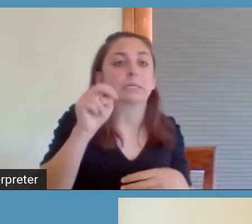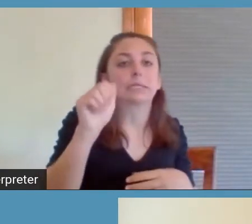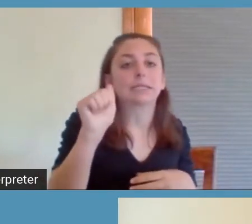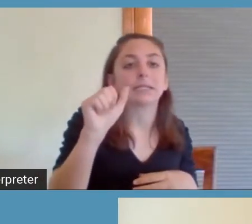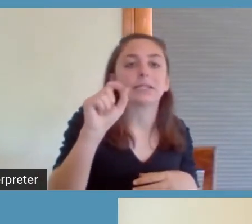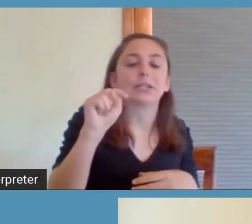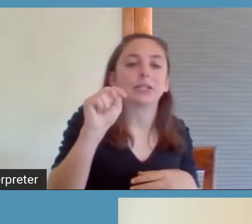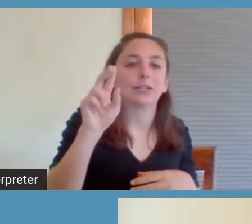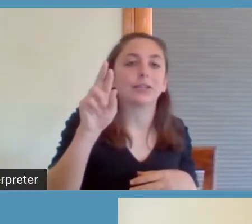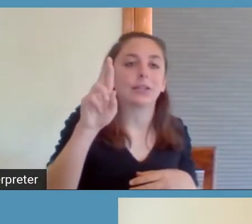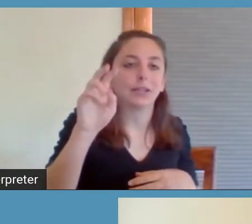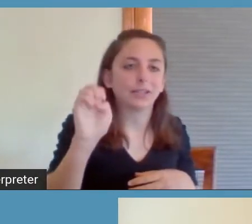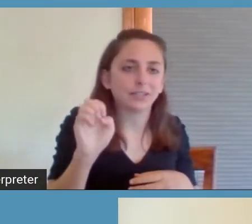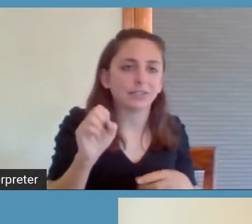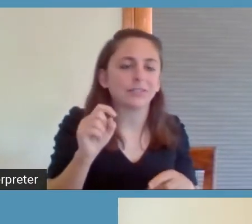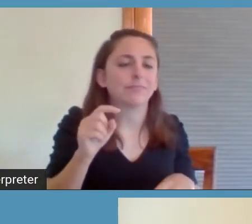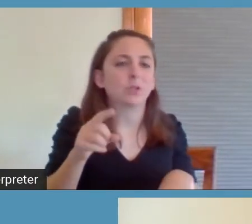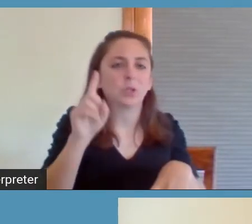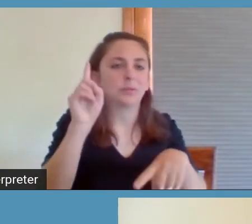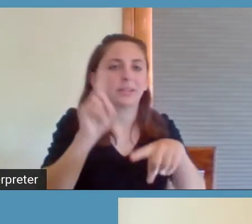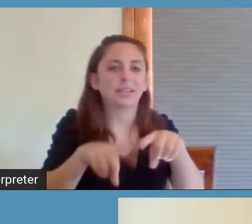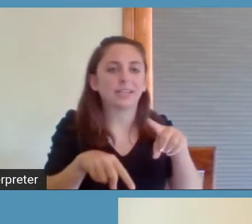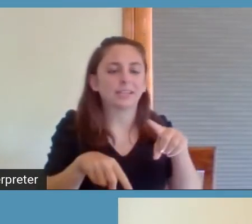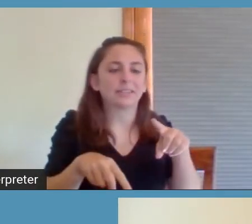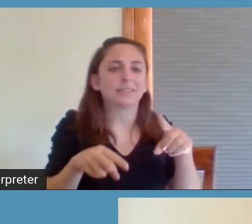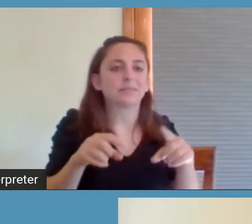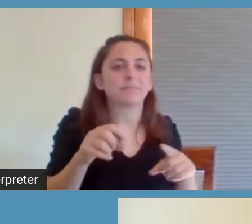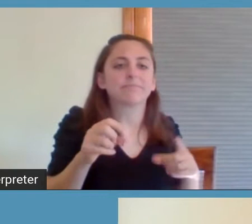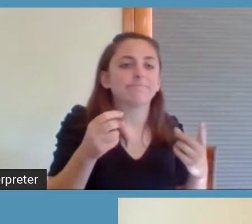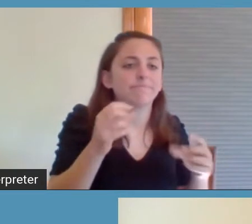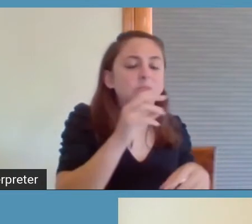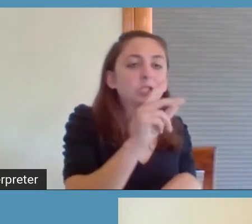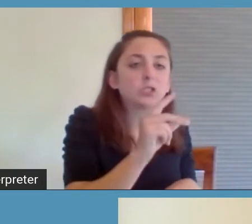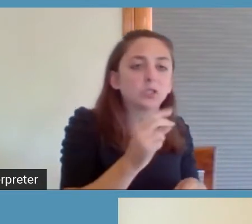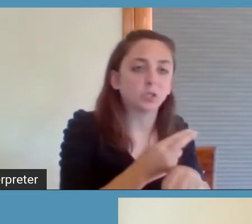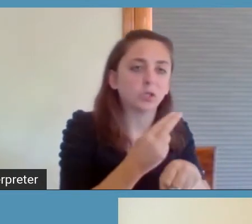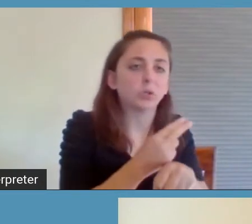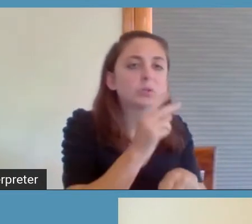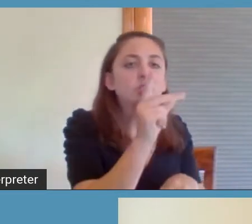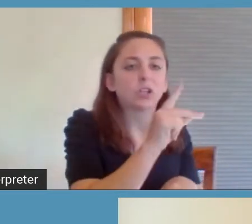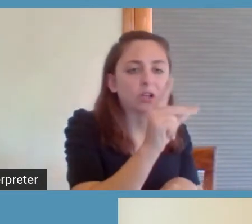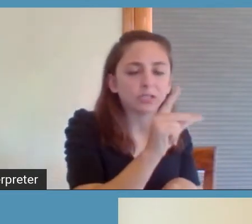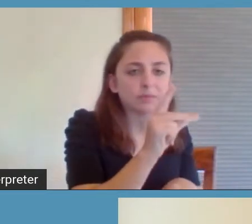get you couldn't simulate that um in the country matrix space so they opted out and they did like